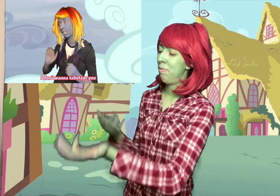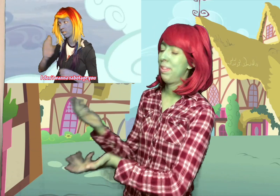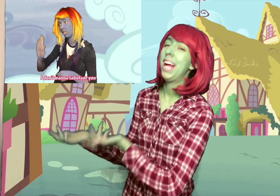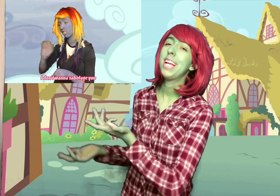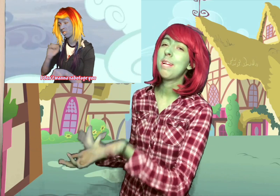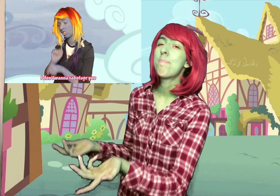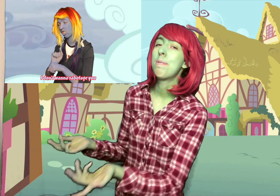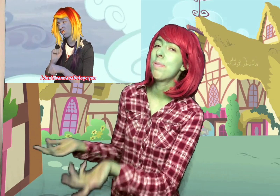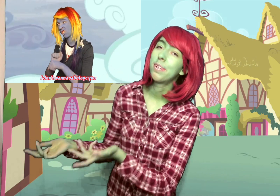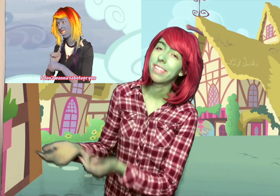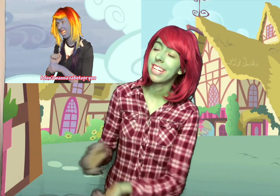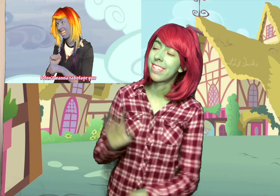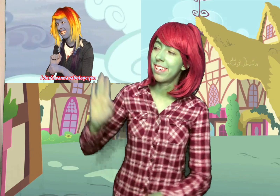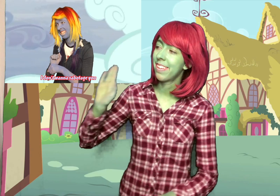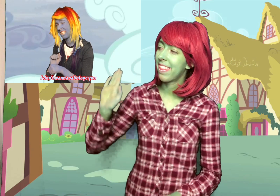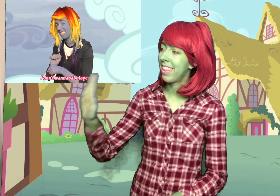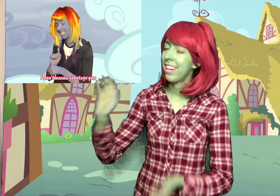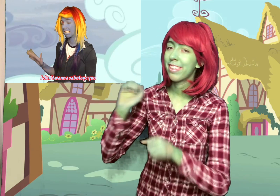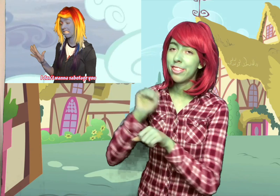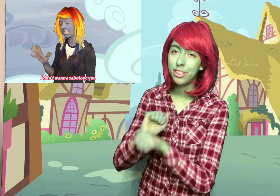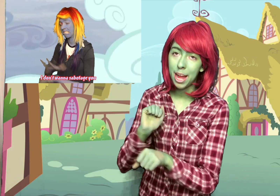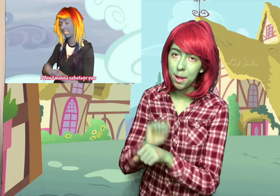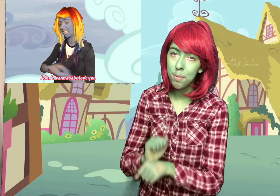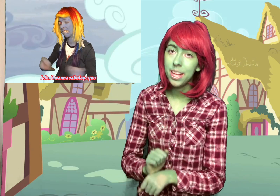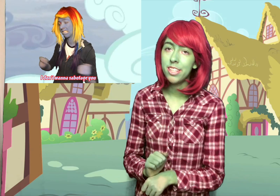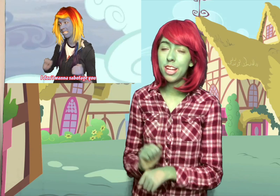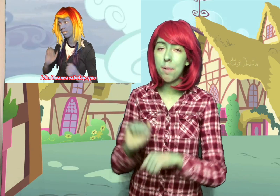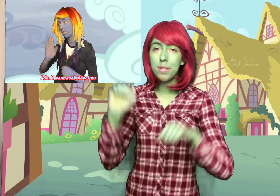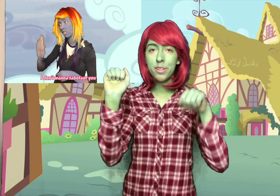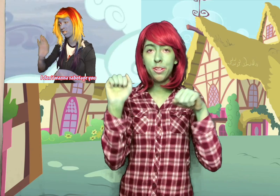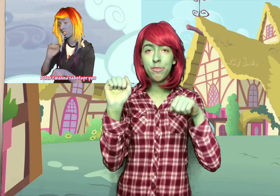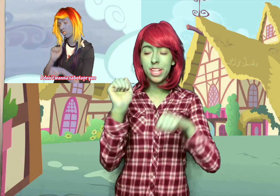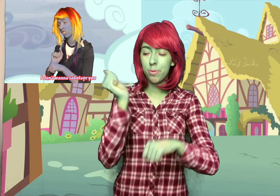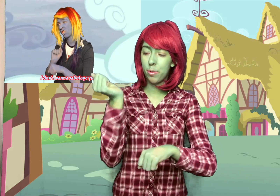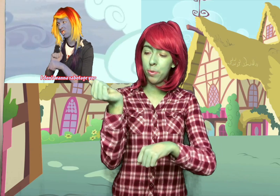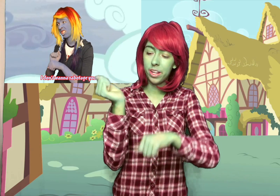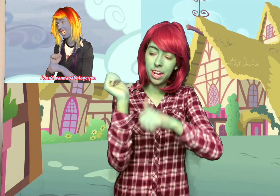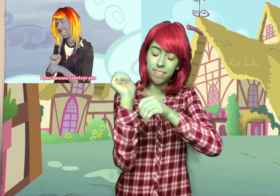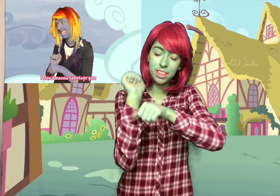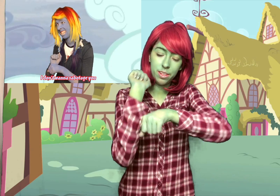flying people over there so their job and JOB is two fists with one having the